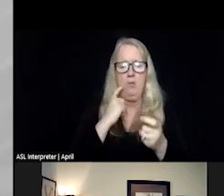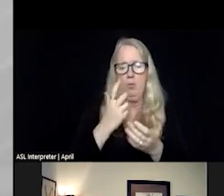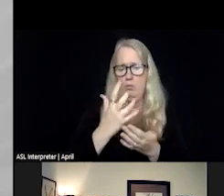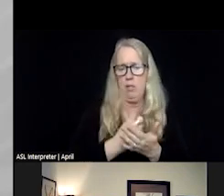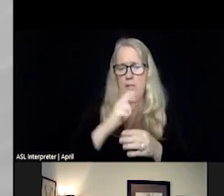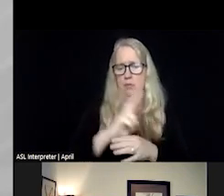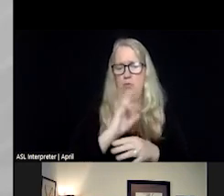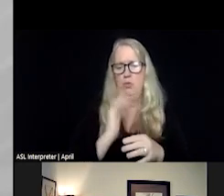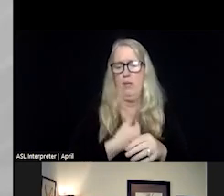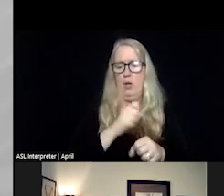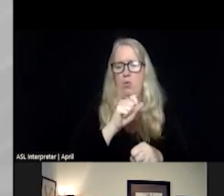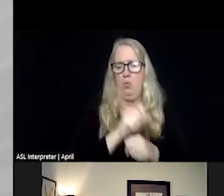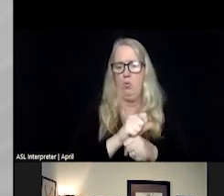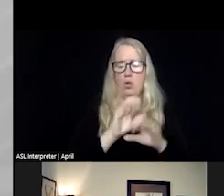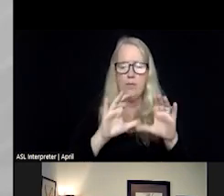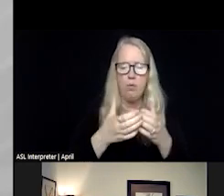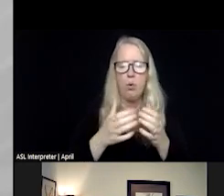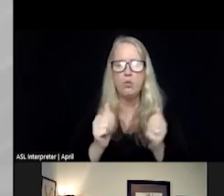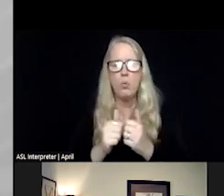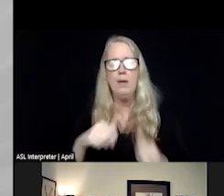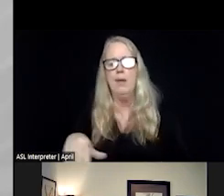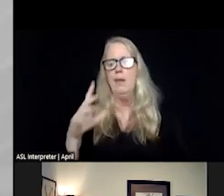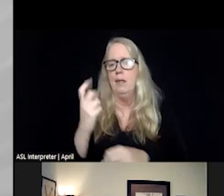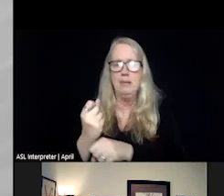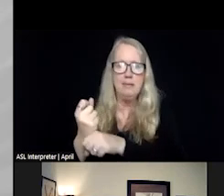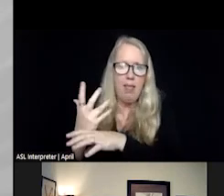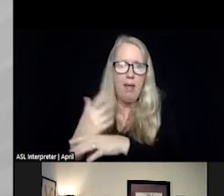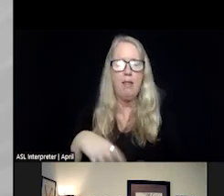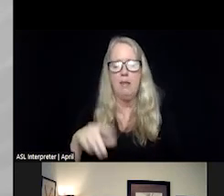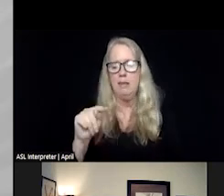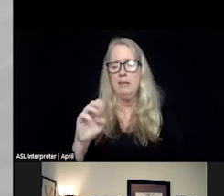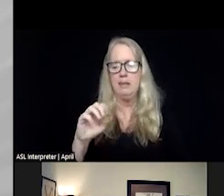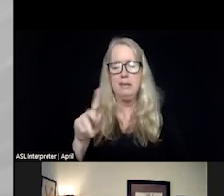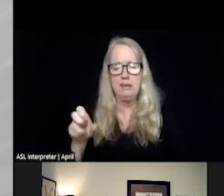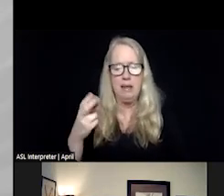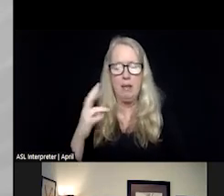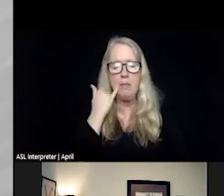WORK FORCE WITH TELE-HEALTH OR GETTING A MOBILE CRISIS CLINICIAN